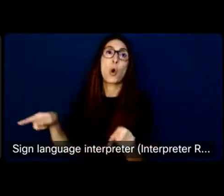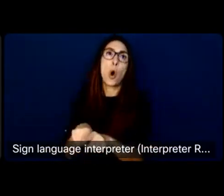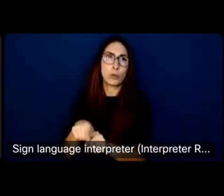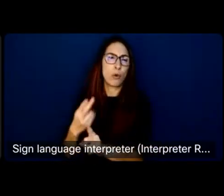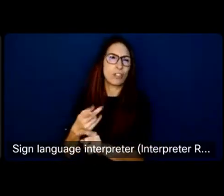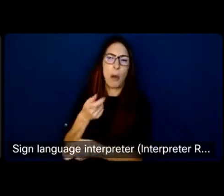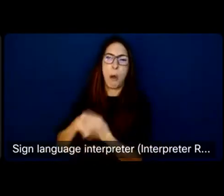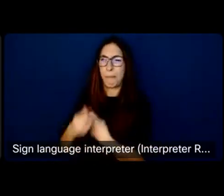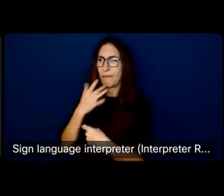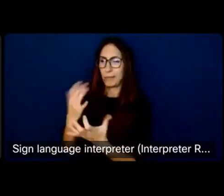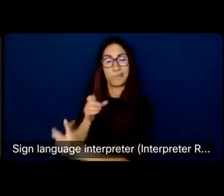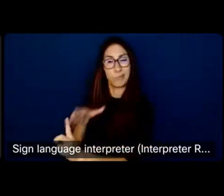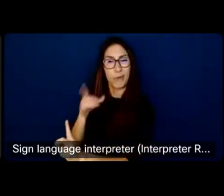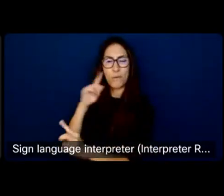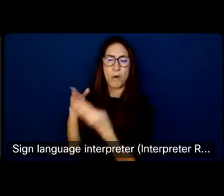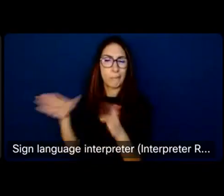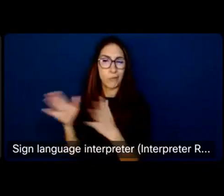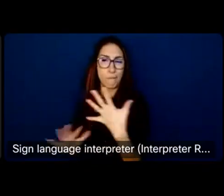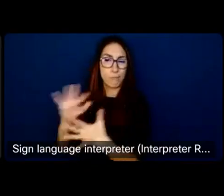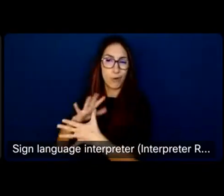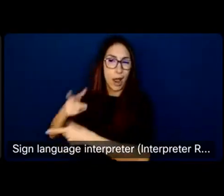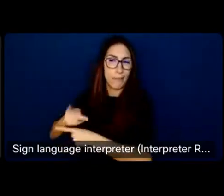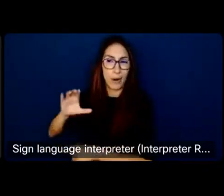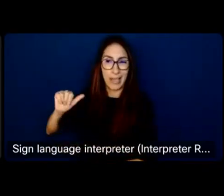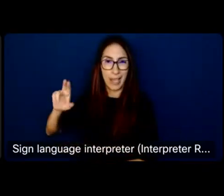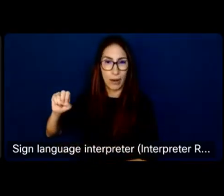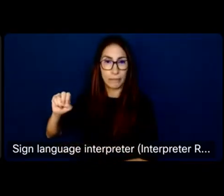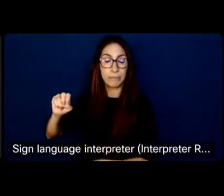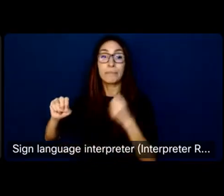specialist for that. Fortunately I don't have a heart